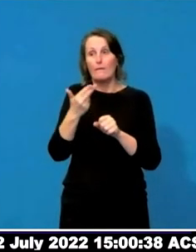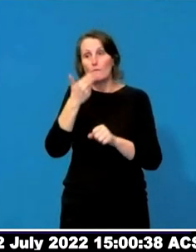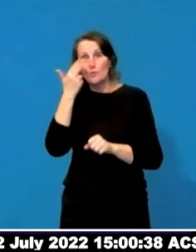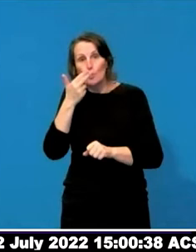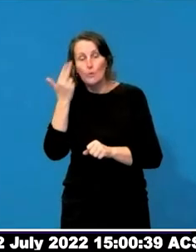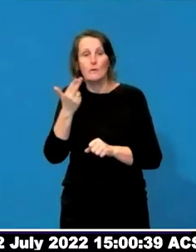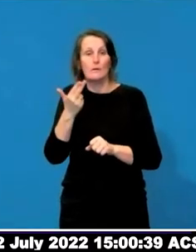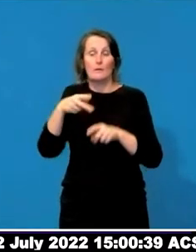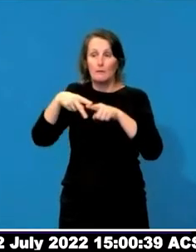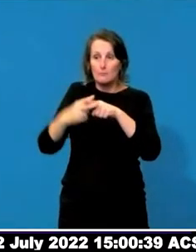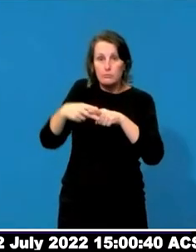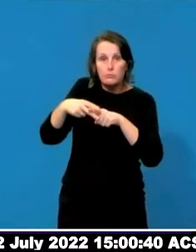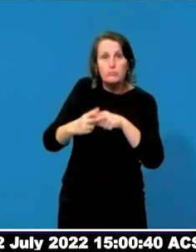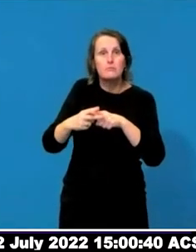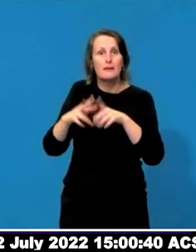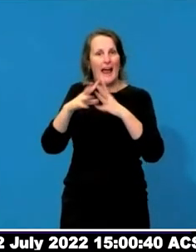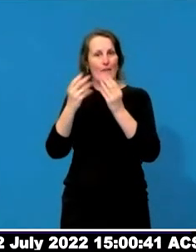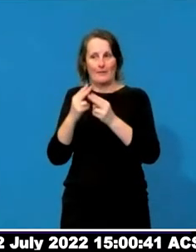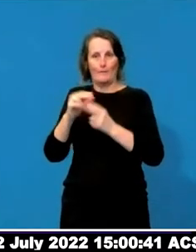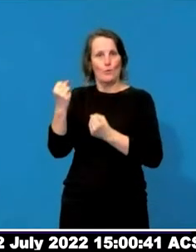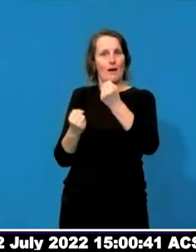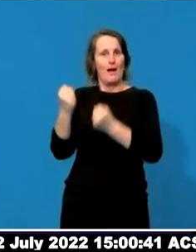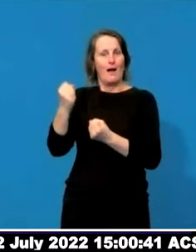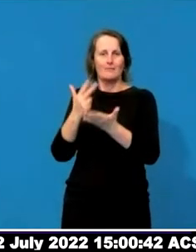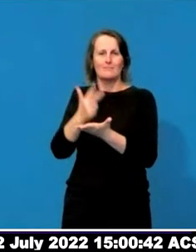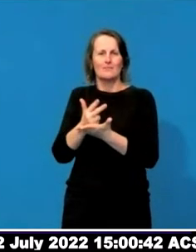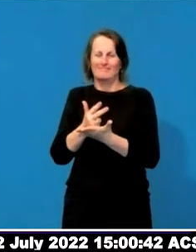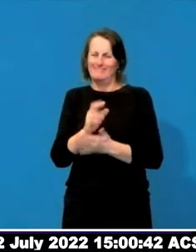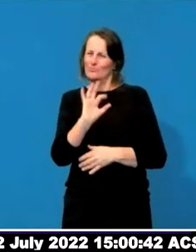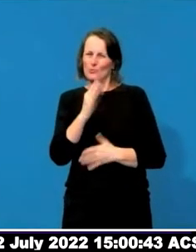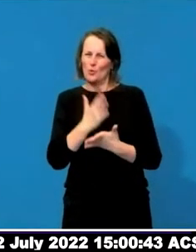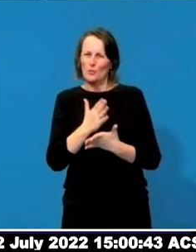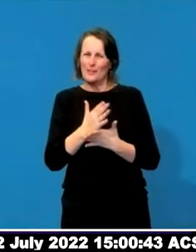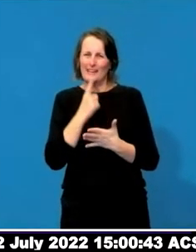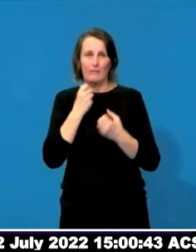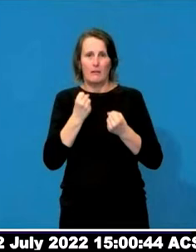Not when you're travelling over hundreds of kilometres of corrugated road.